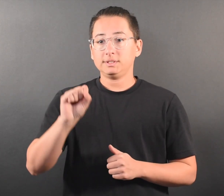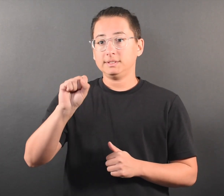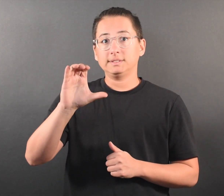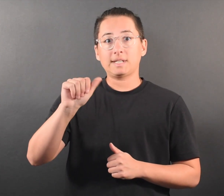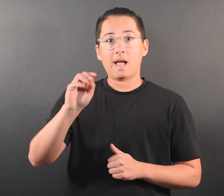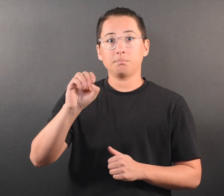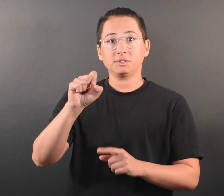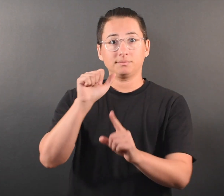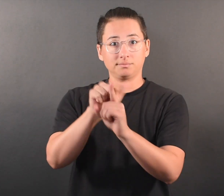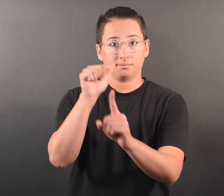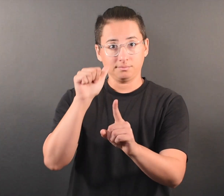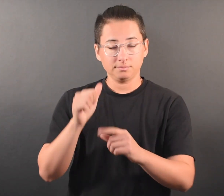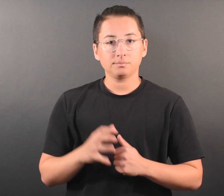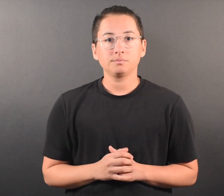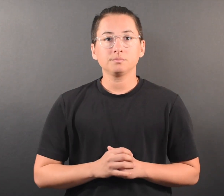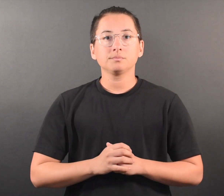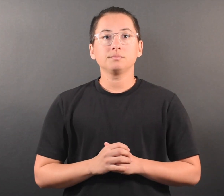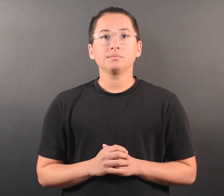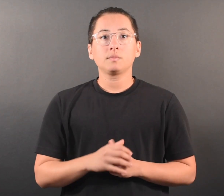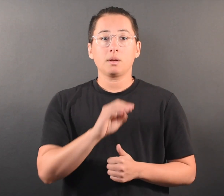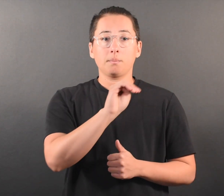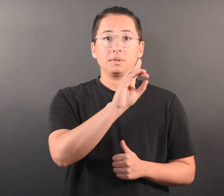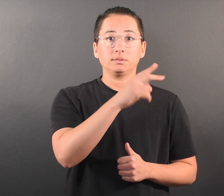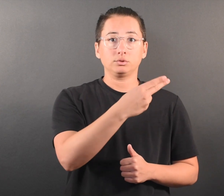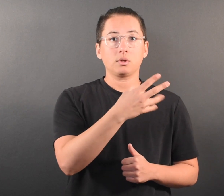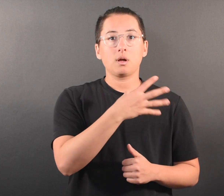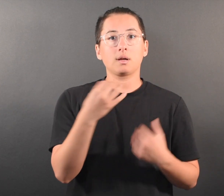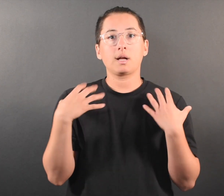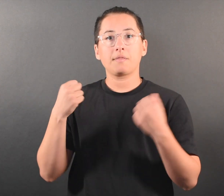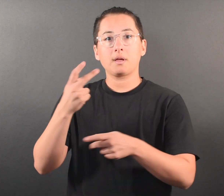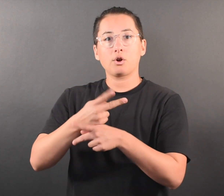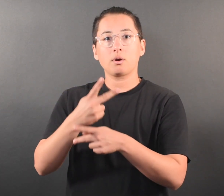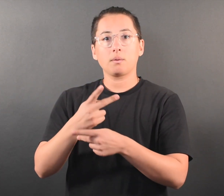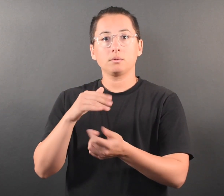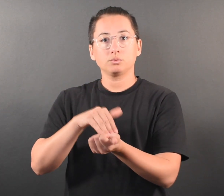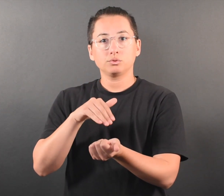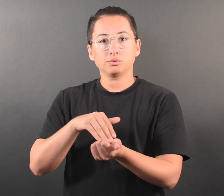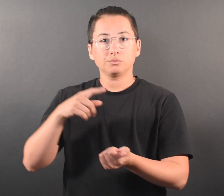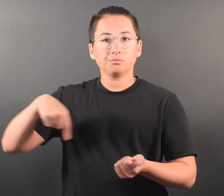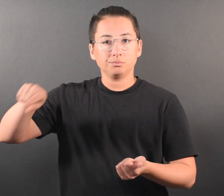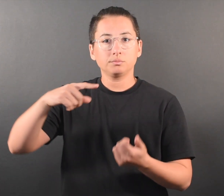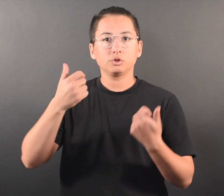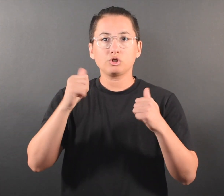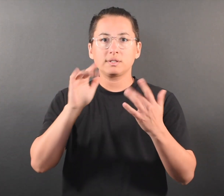Scams MDH and health care providers are doing